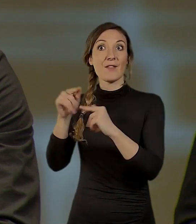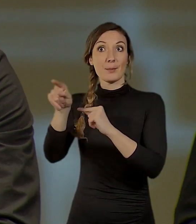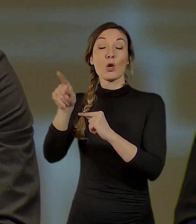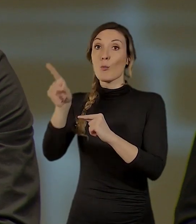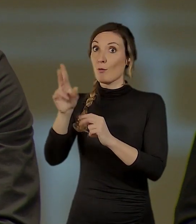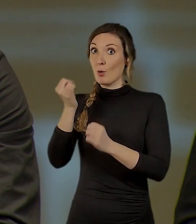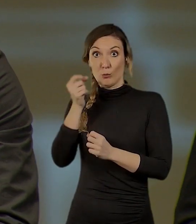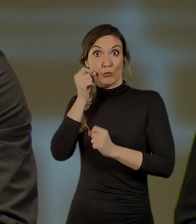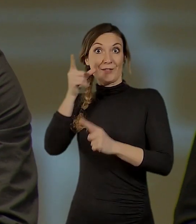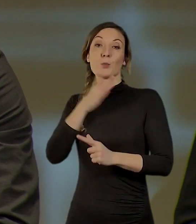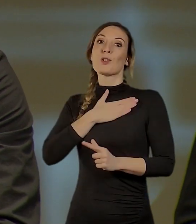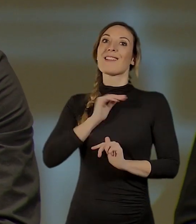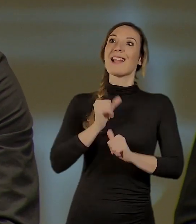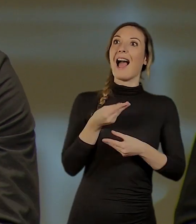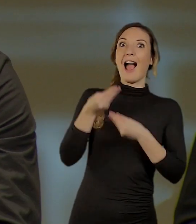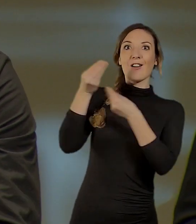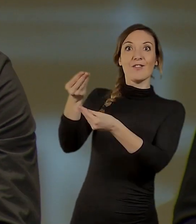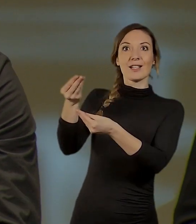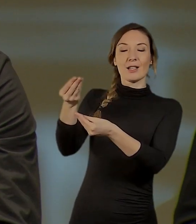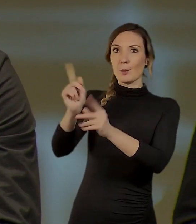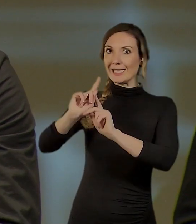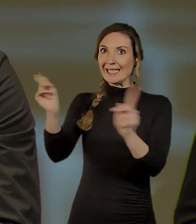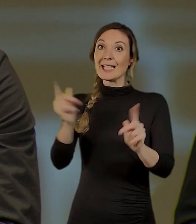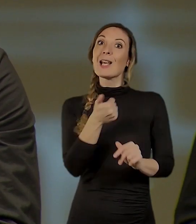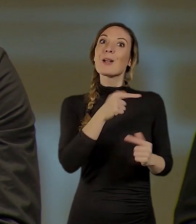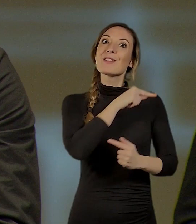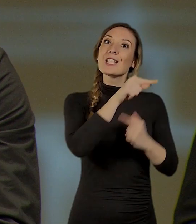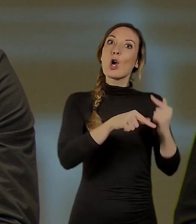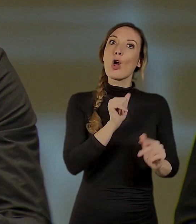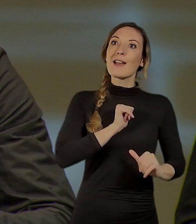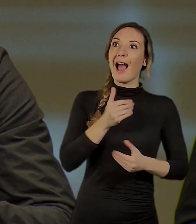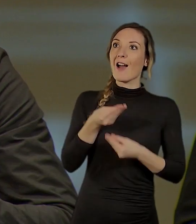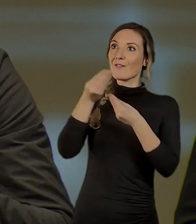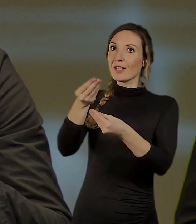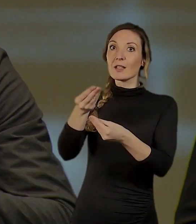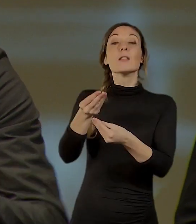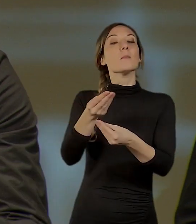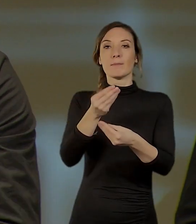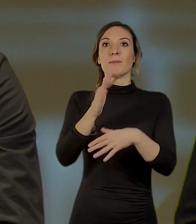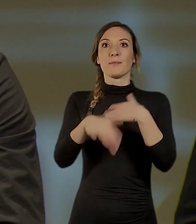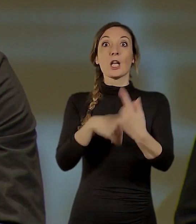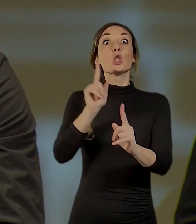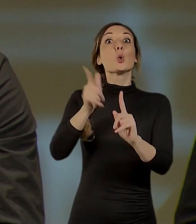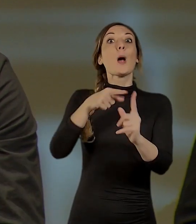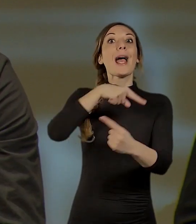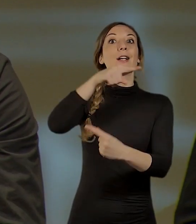responded to the real experience of real people, real groups of people and real associations. And for us as architects,